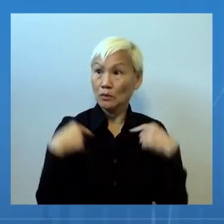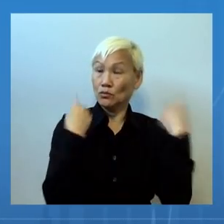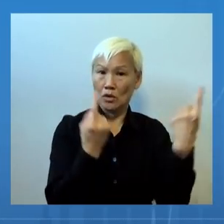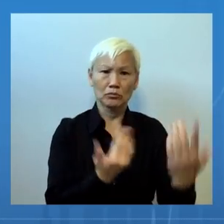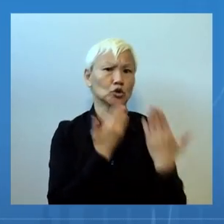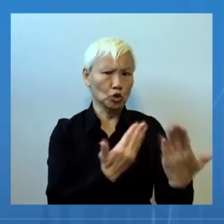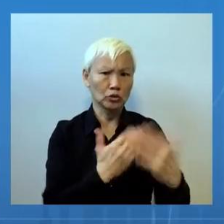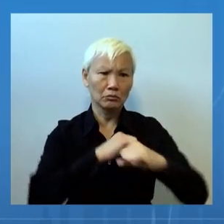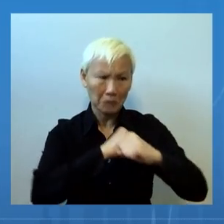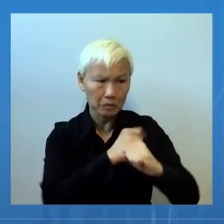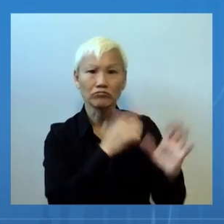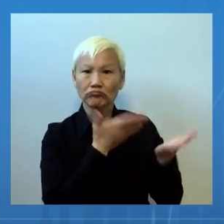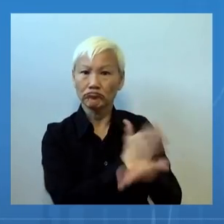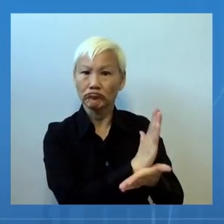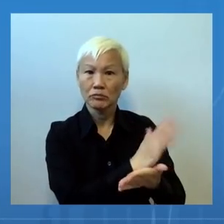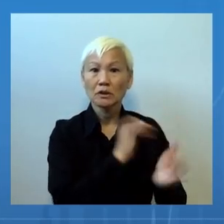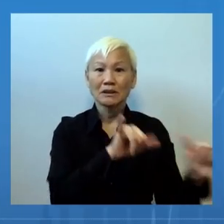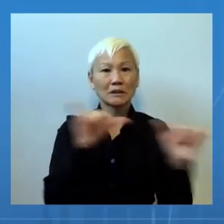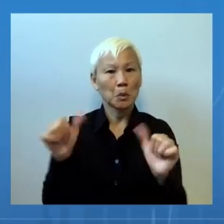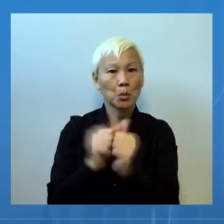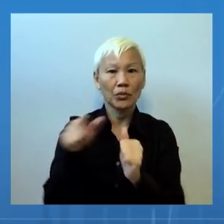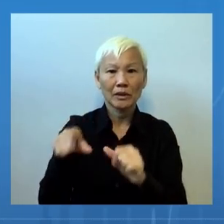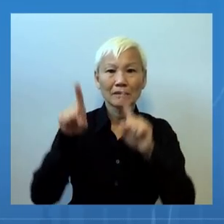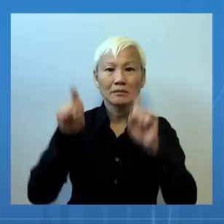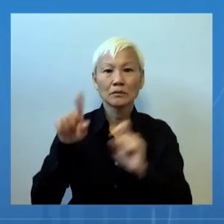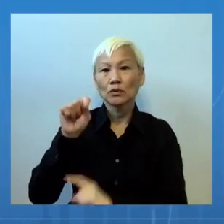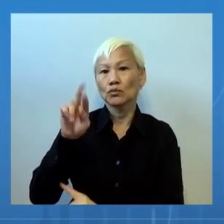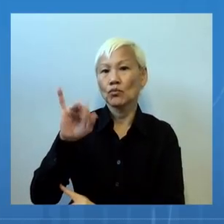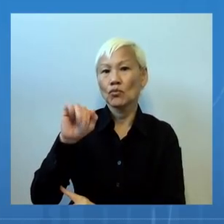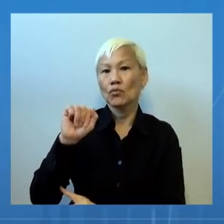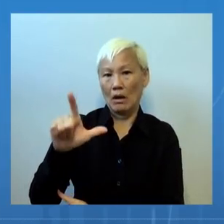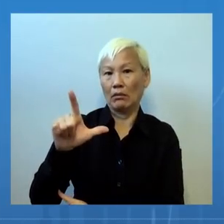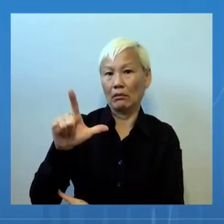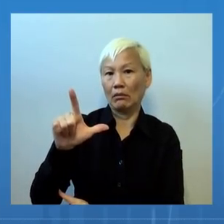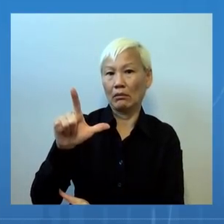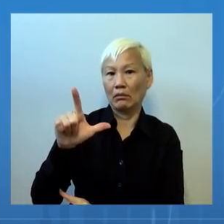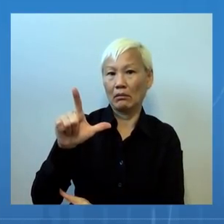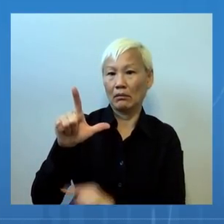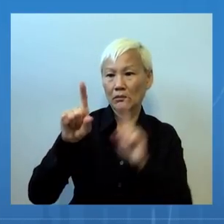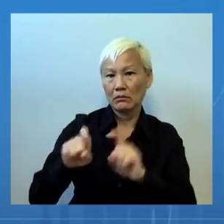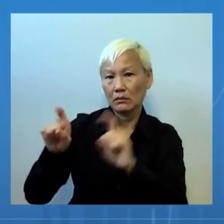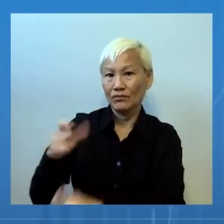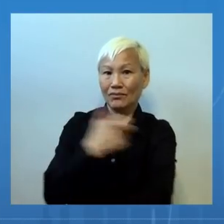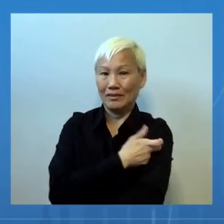the vaccination efficacy was nearly 91 percent in preventing COVID-19 vaccine.